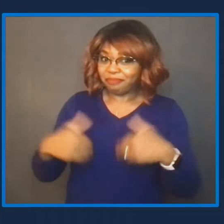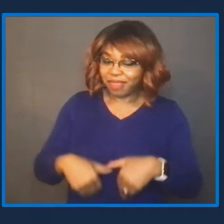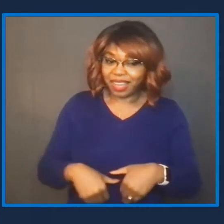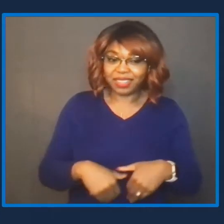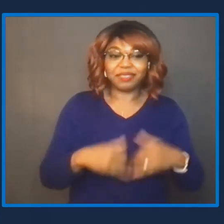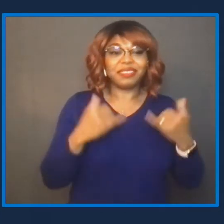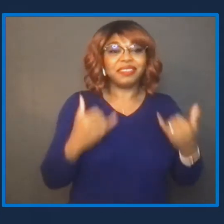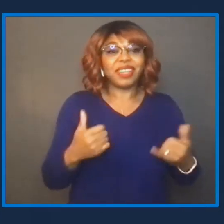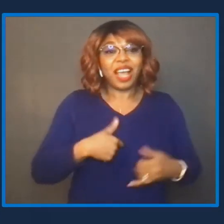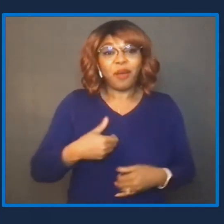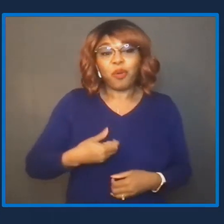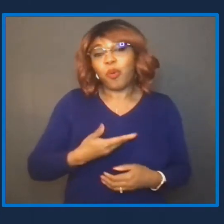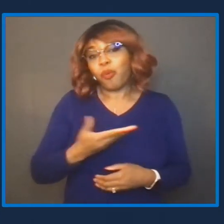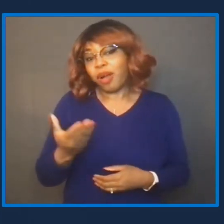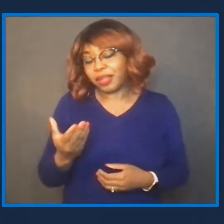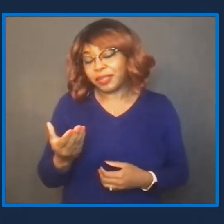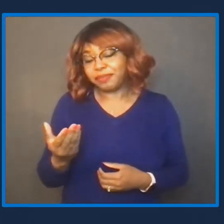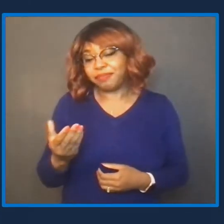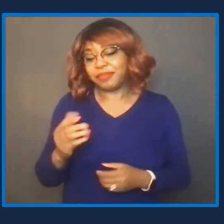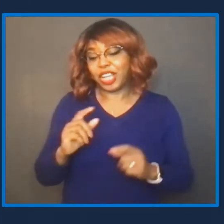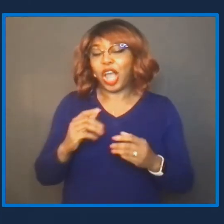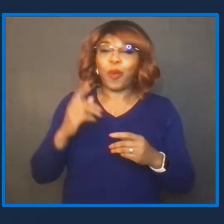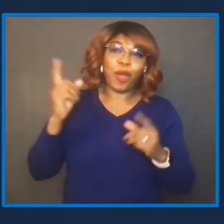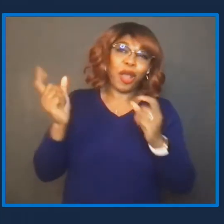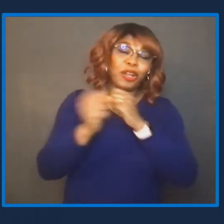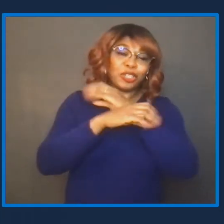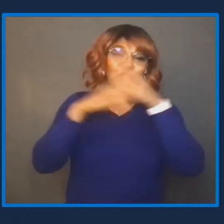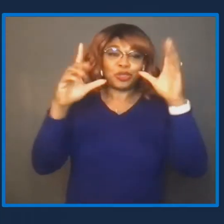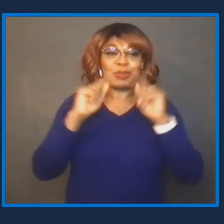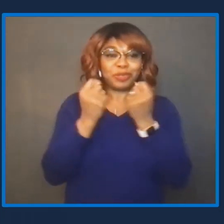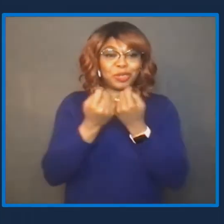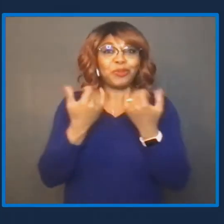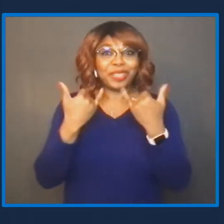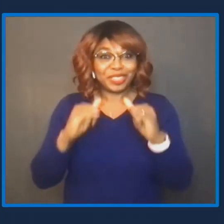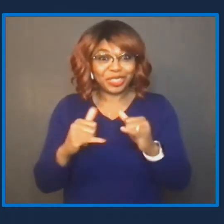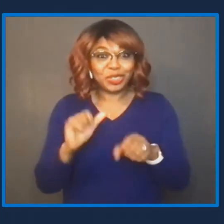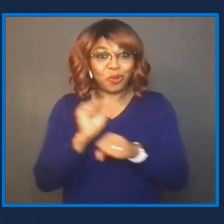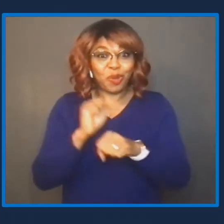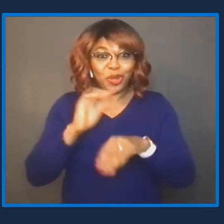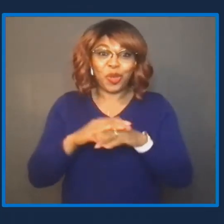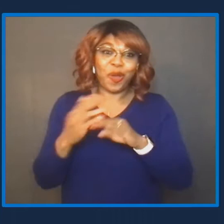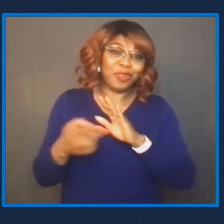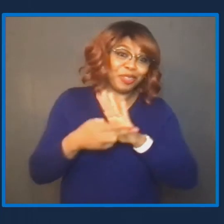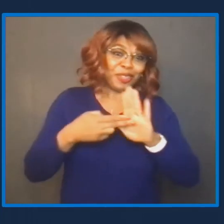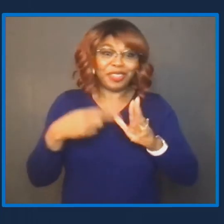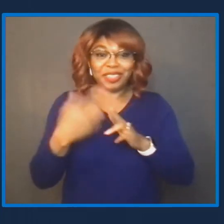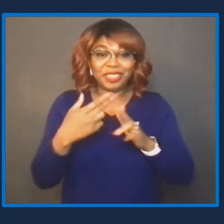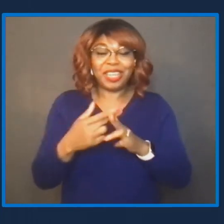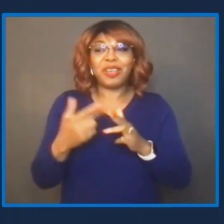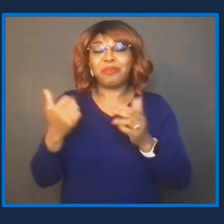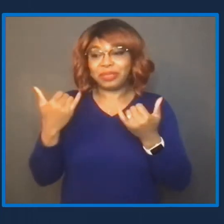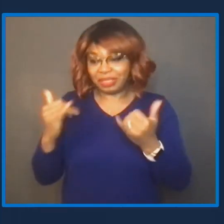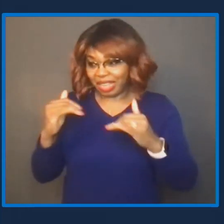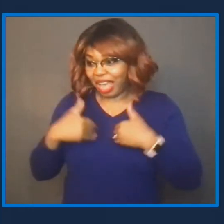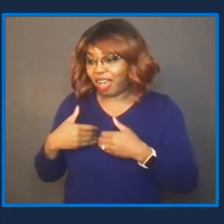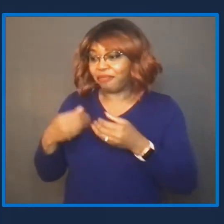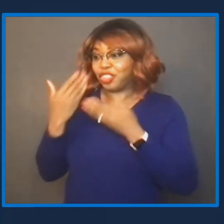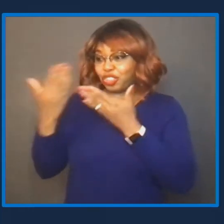our dream team that we're still working on a name. I've got some suggestions that we're gonna look through. So thanks folks for sharing.